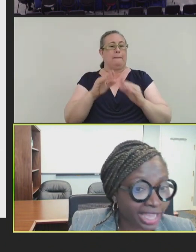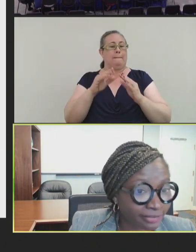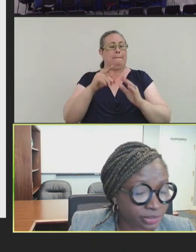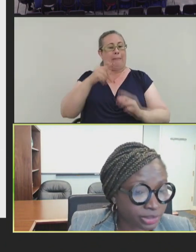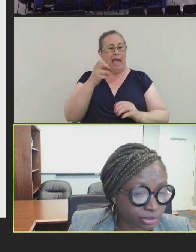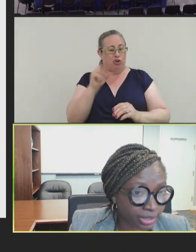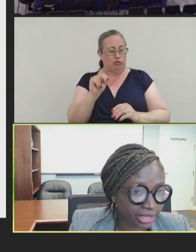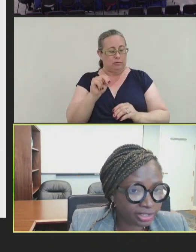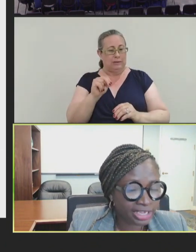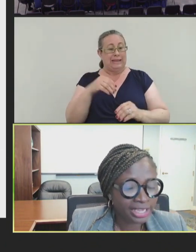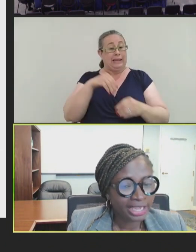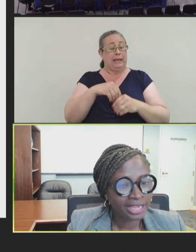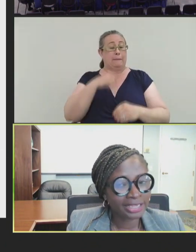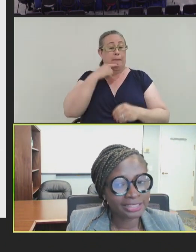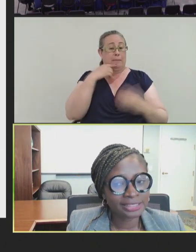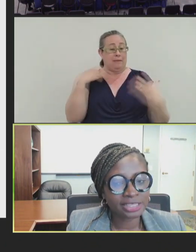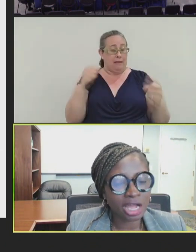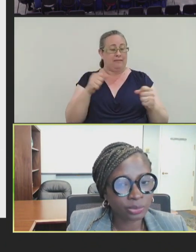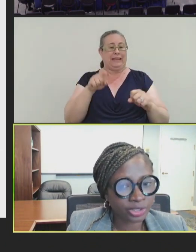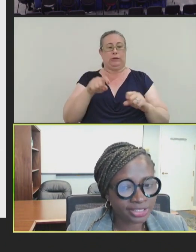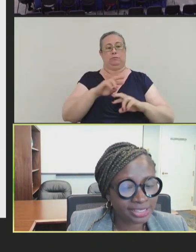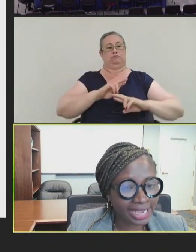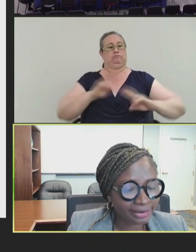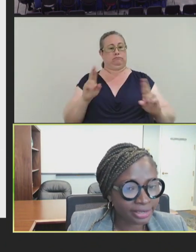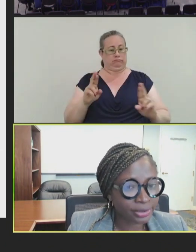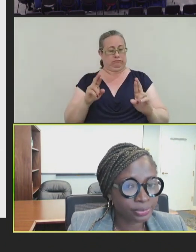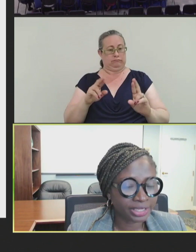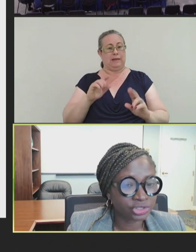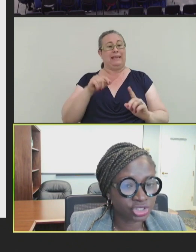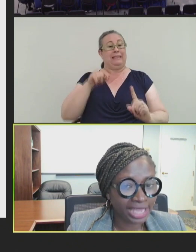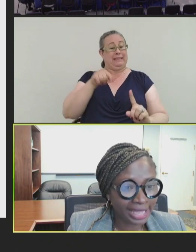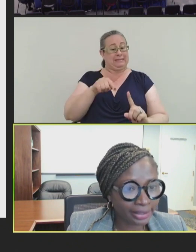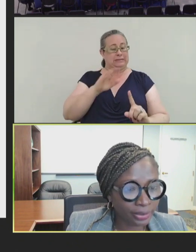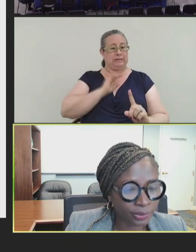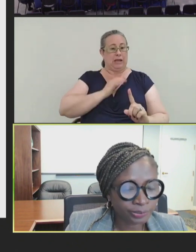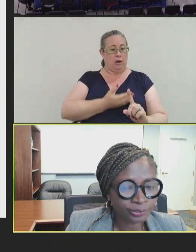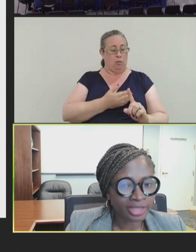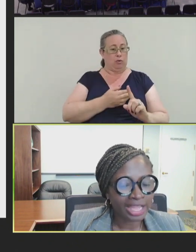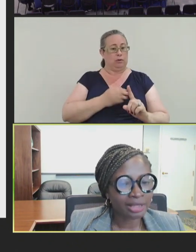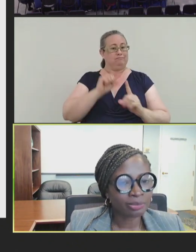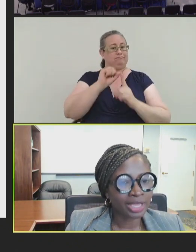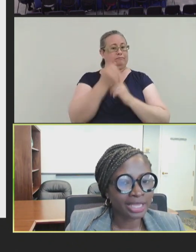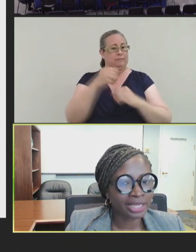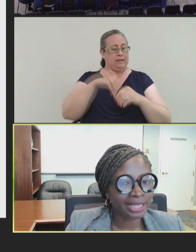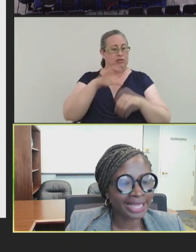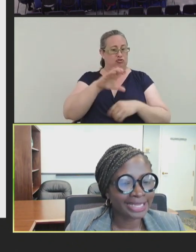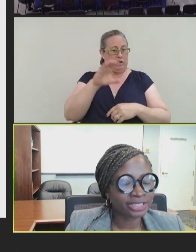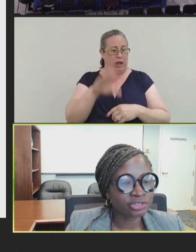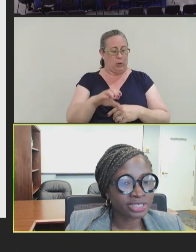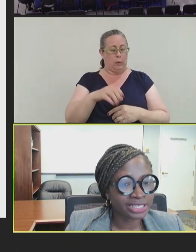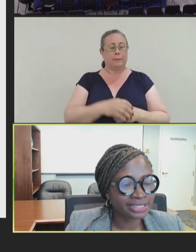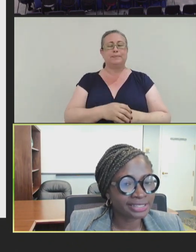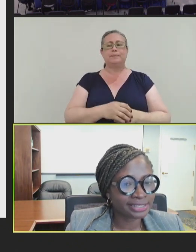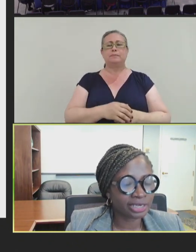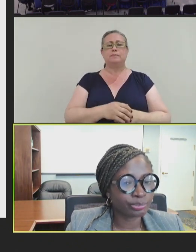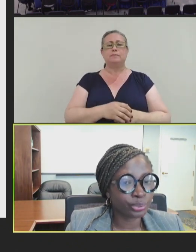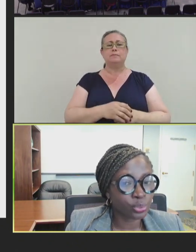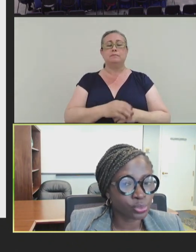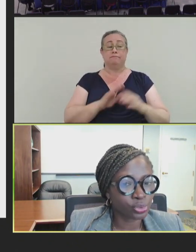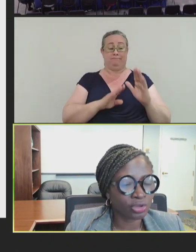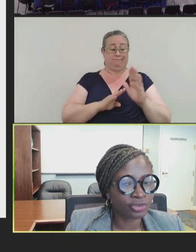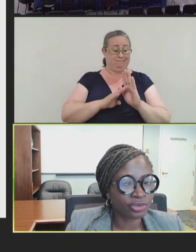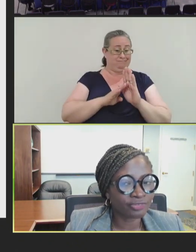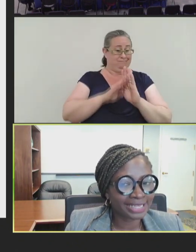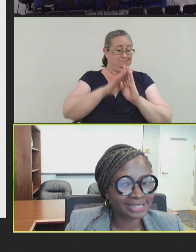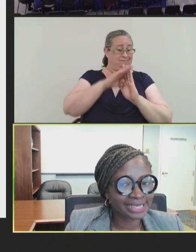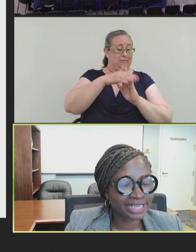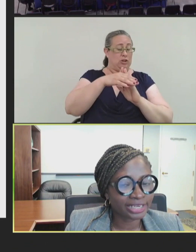we have to be prepared. This is our scenario in Chicago, an increased pool of unvaccinated